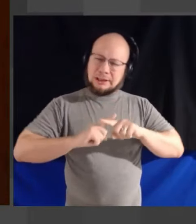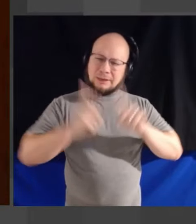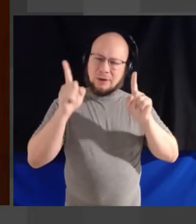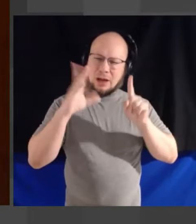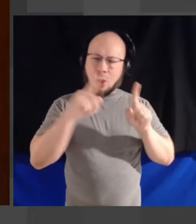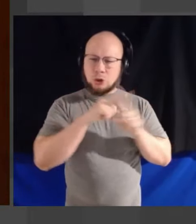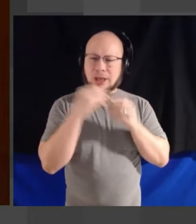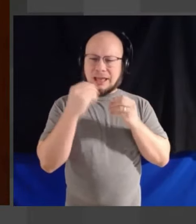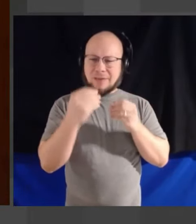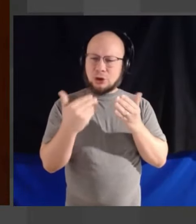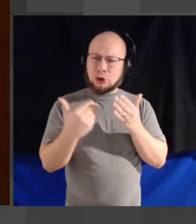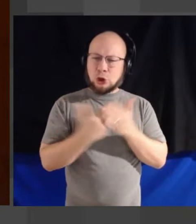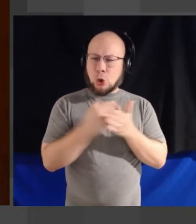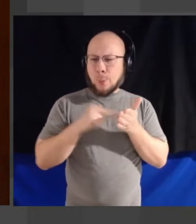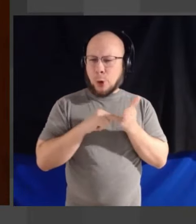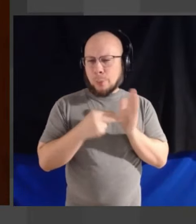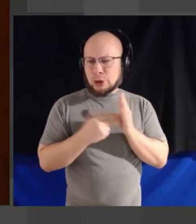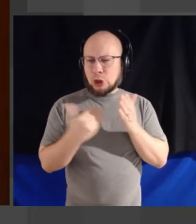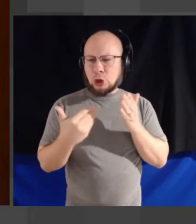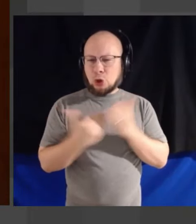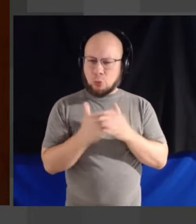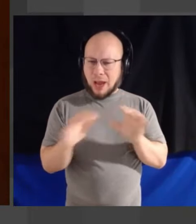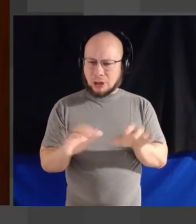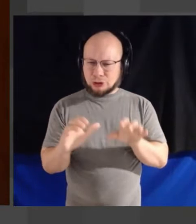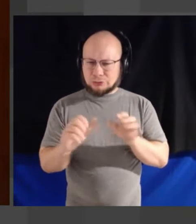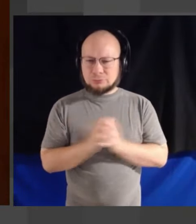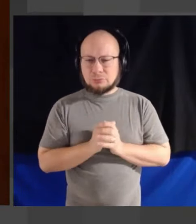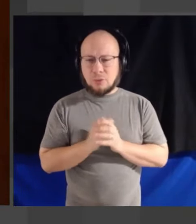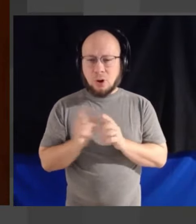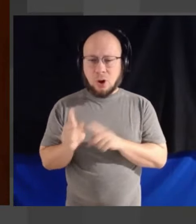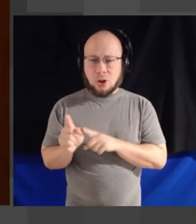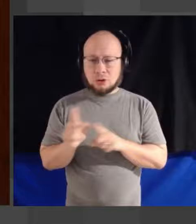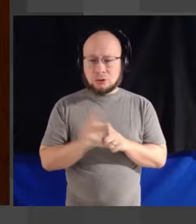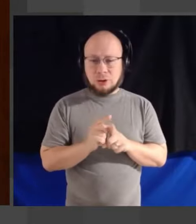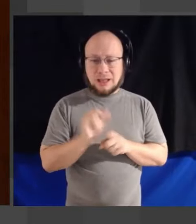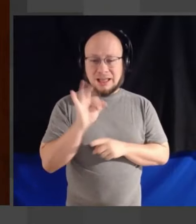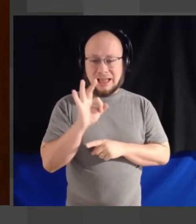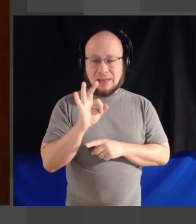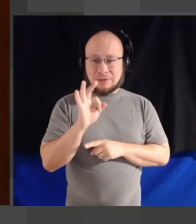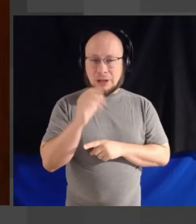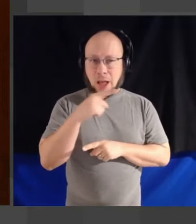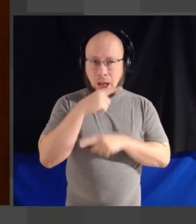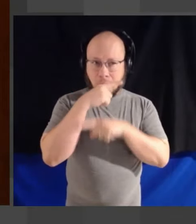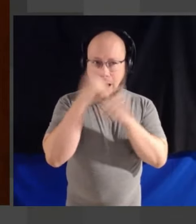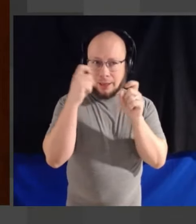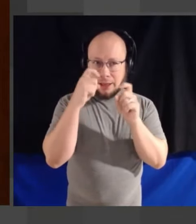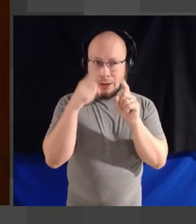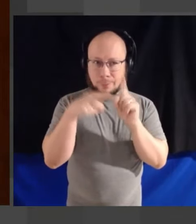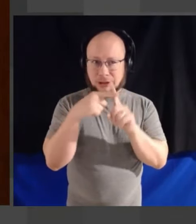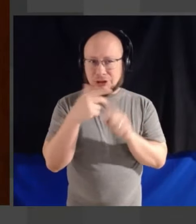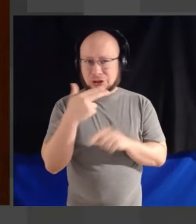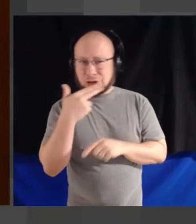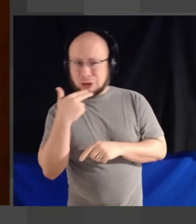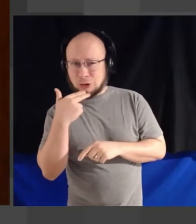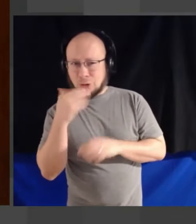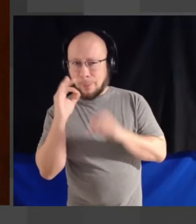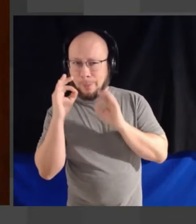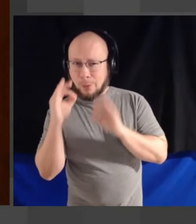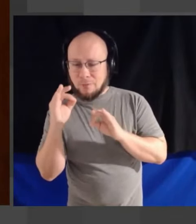AXOLOTLS? WE WANTED IT TO HAVE ITS OWN UNIQUE CHARACTER AND PURPOSE AND